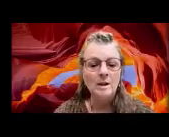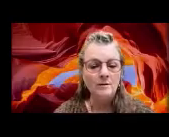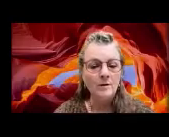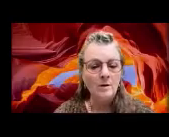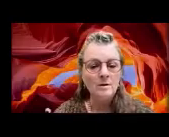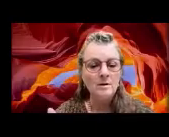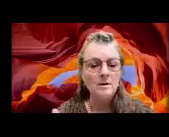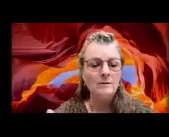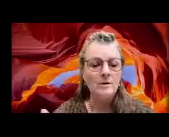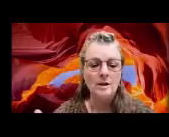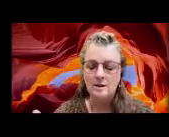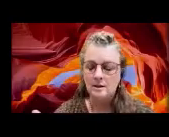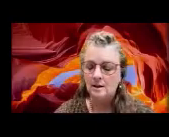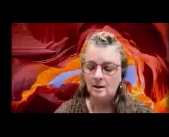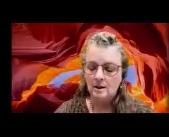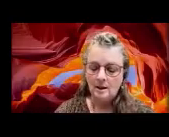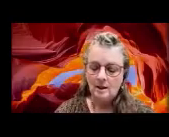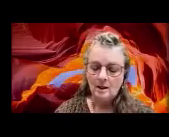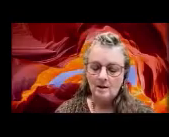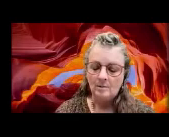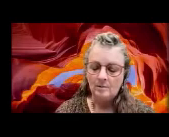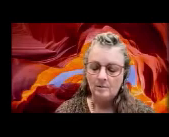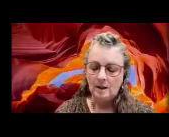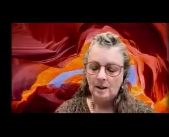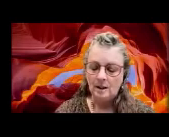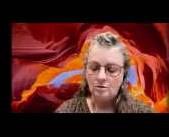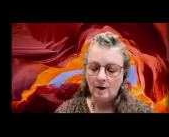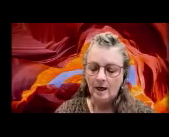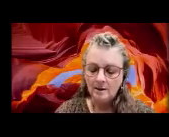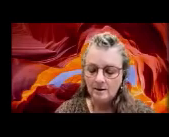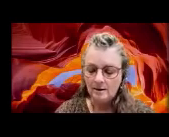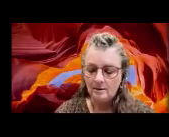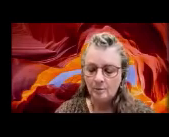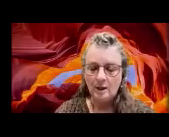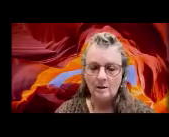difficult. If you're autistic, getting dressed, putting on a